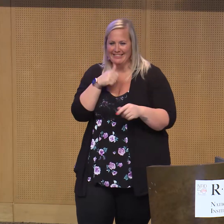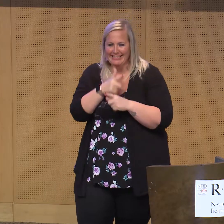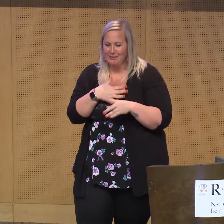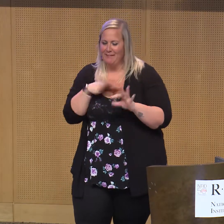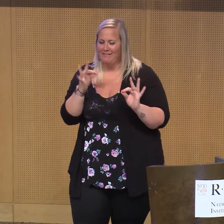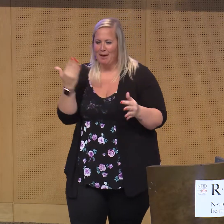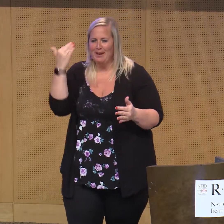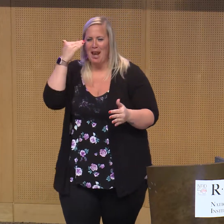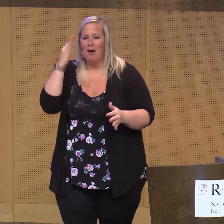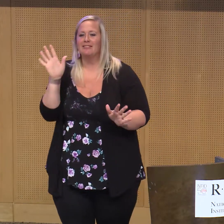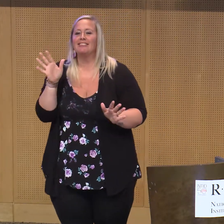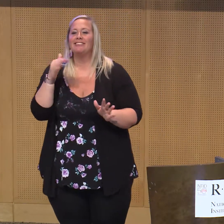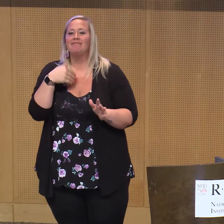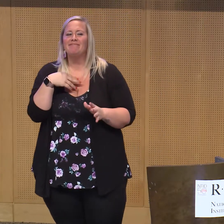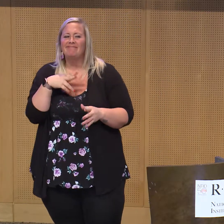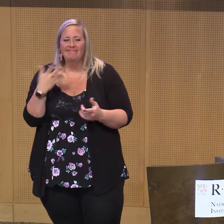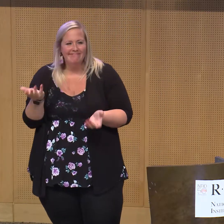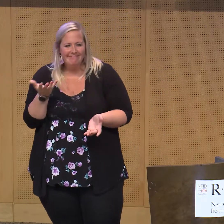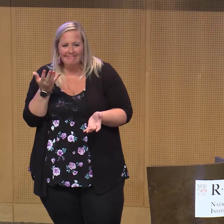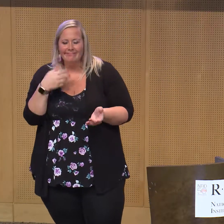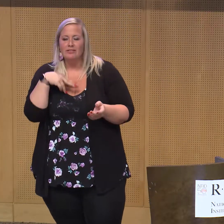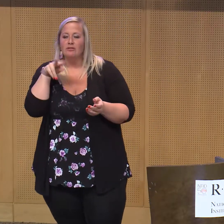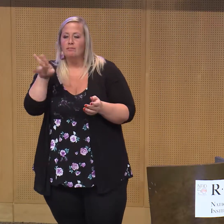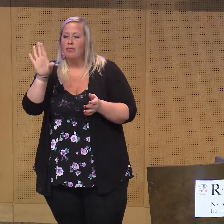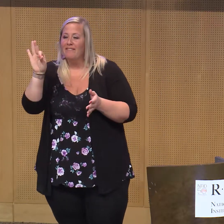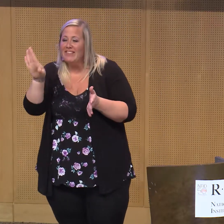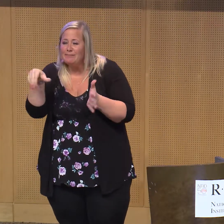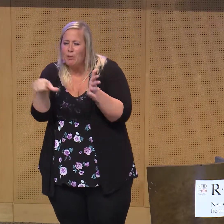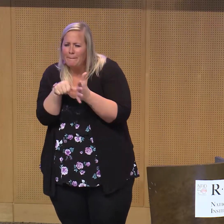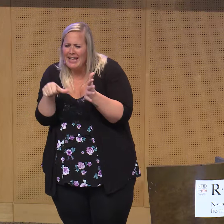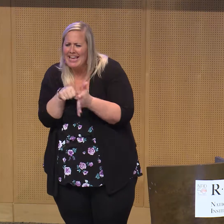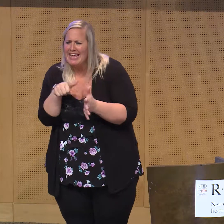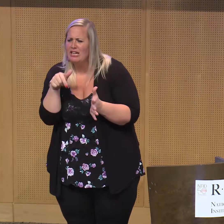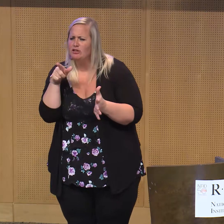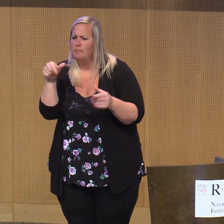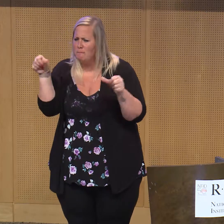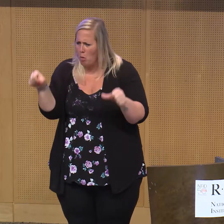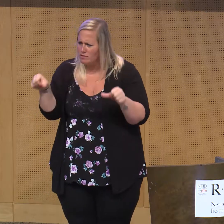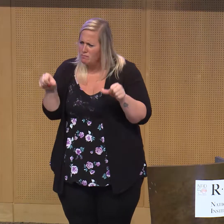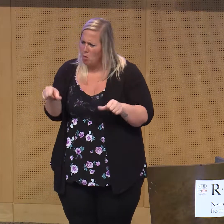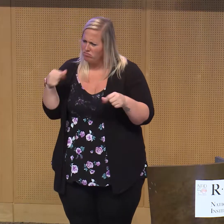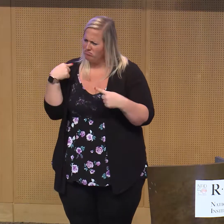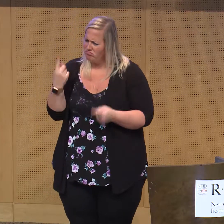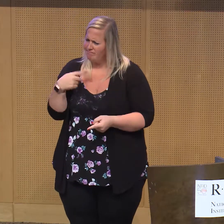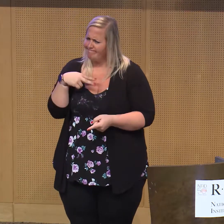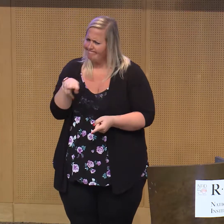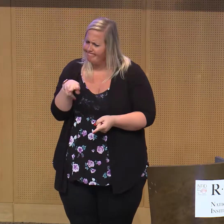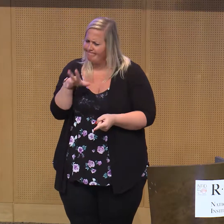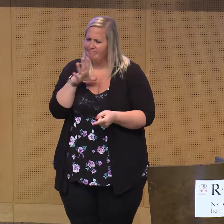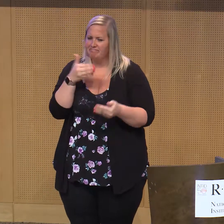and I'm not generally a patient person by nature-- anyone who knows me knows that-- I went to their Facebook page,